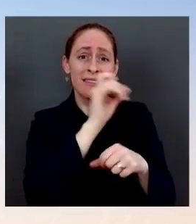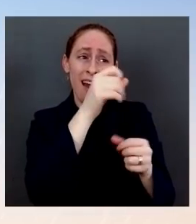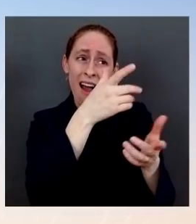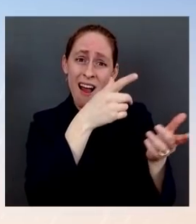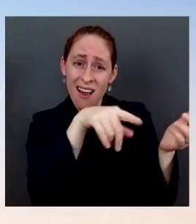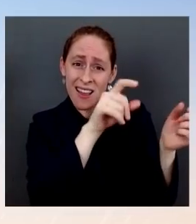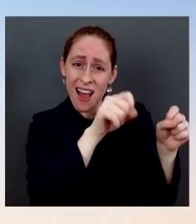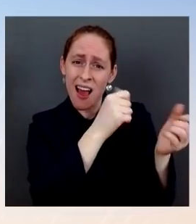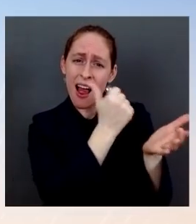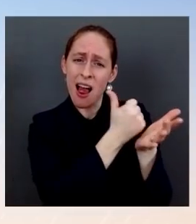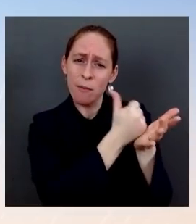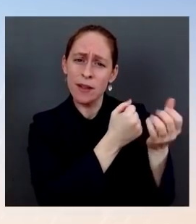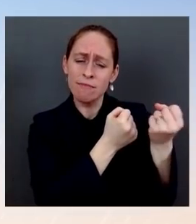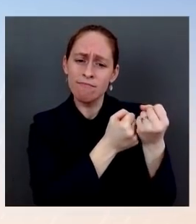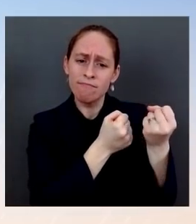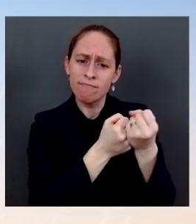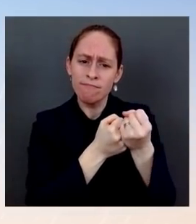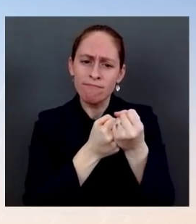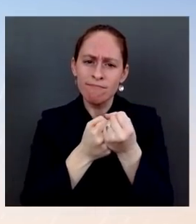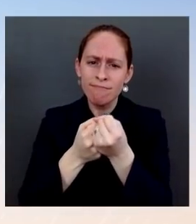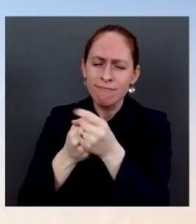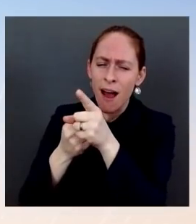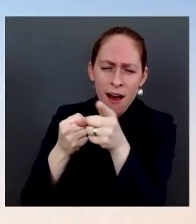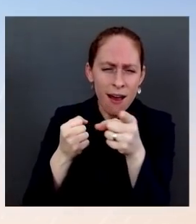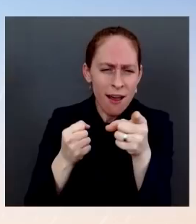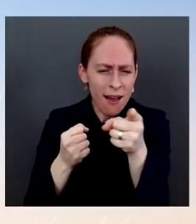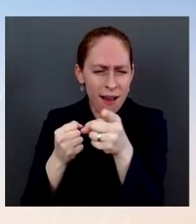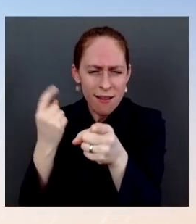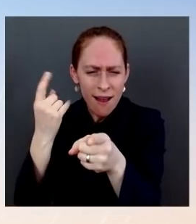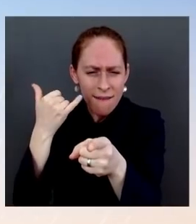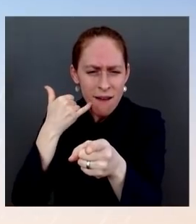Ms. Psaki: Great. All right. Well, we'll figure out whose that -- who that belongs to.